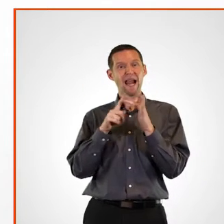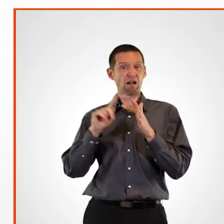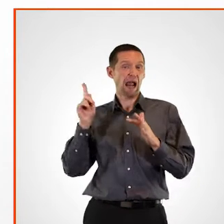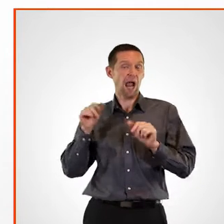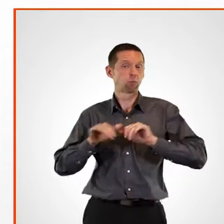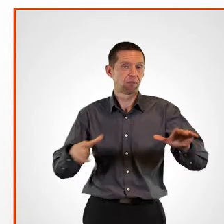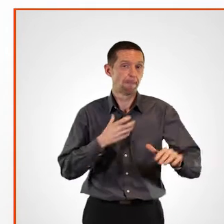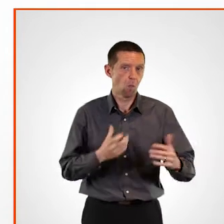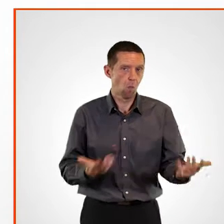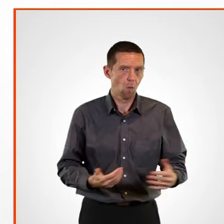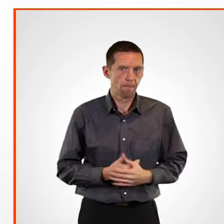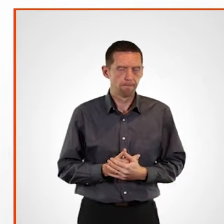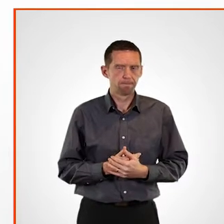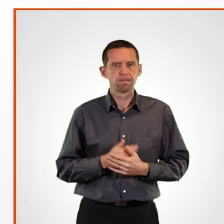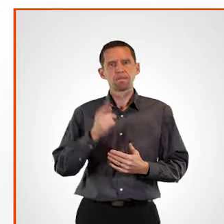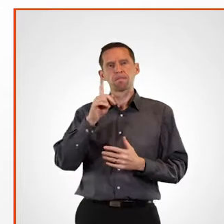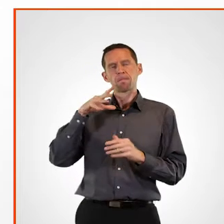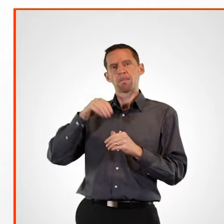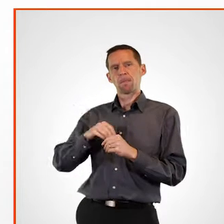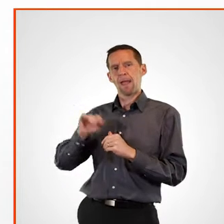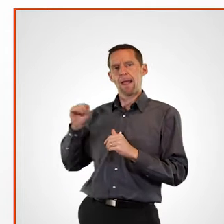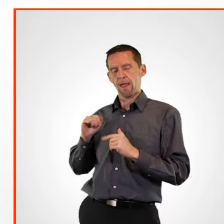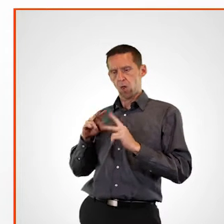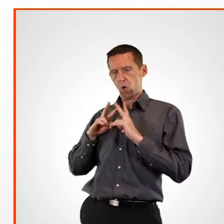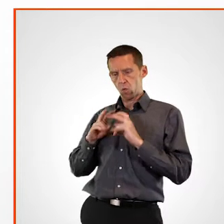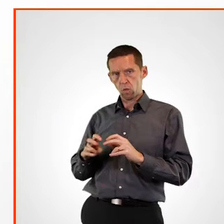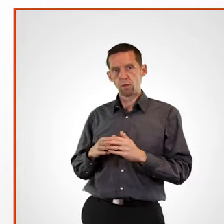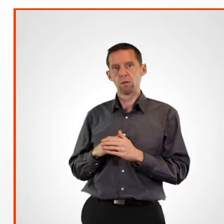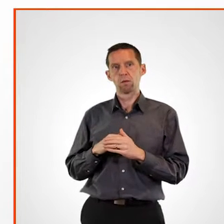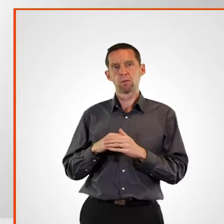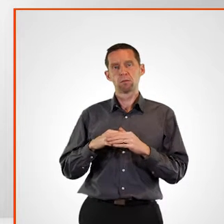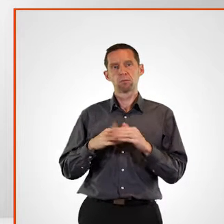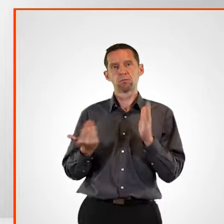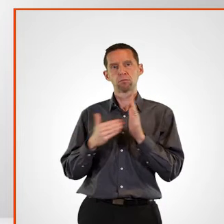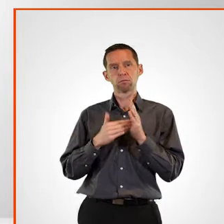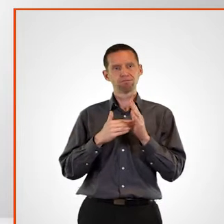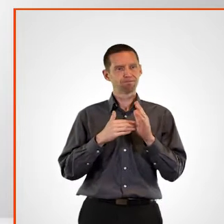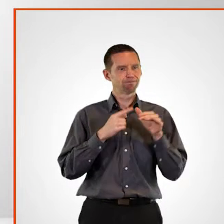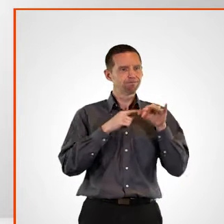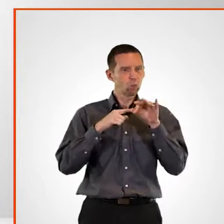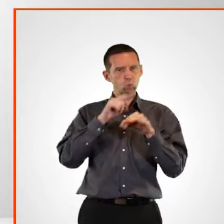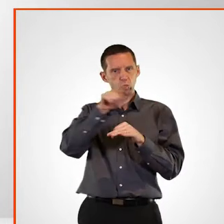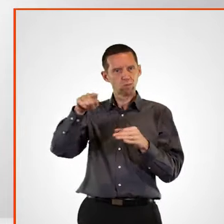One of the things that we did as part of the study, in addition to the survey at the centres, is we did some focus groups